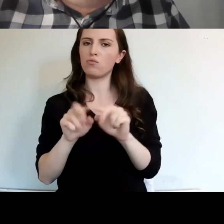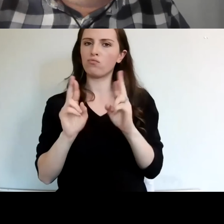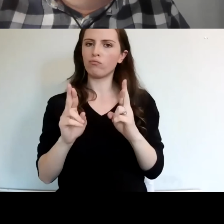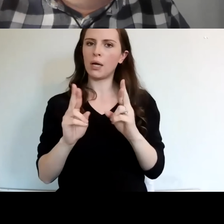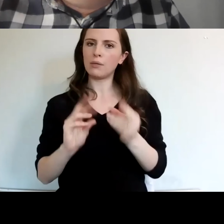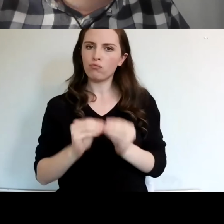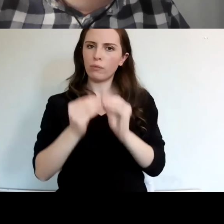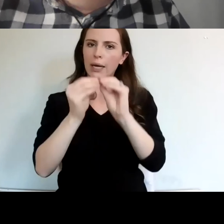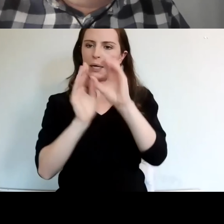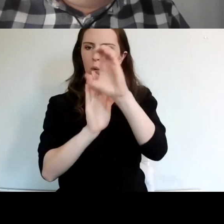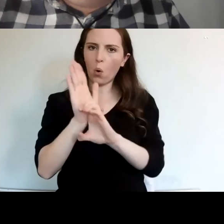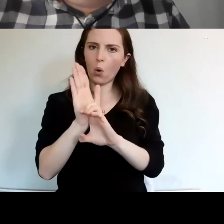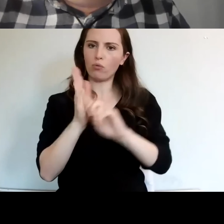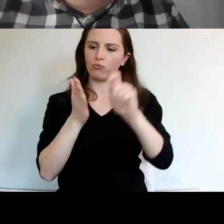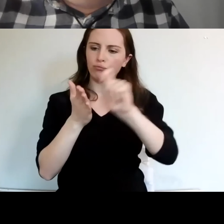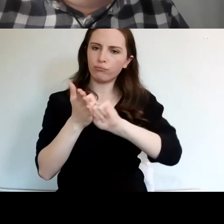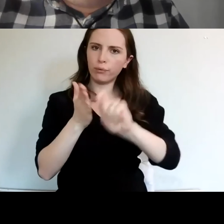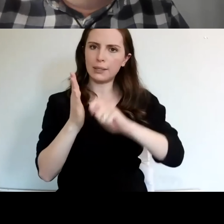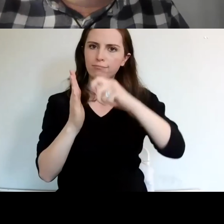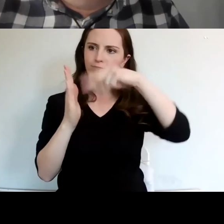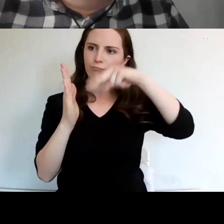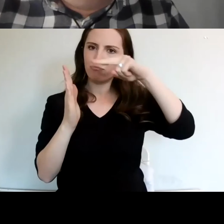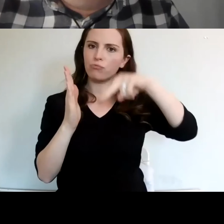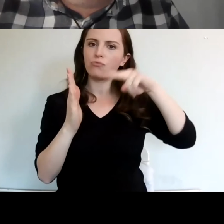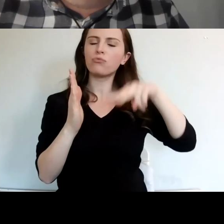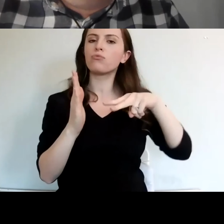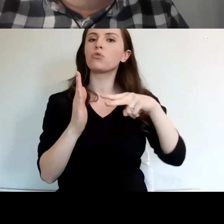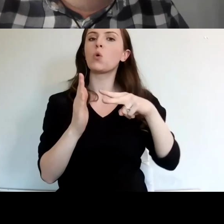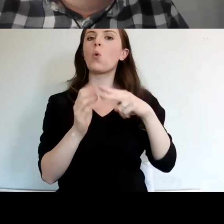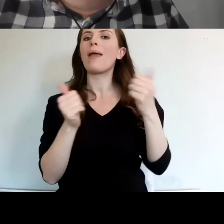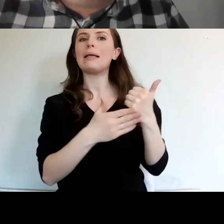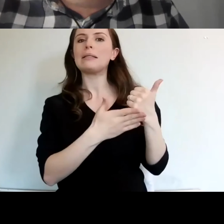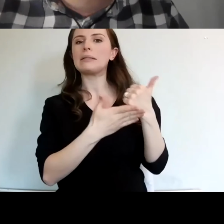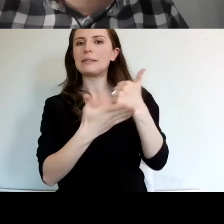so that assistive technologies such as screen readers and apps,